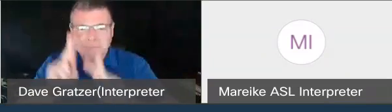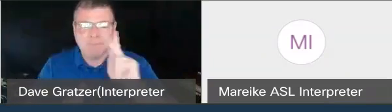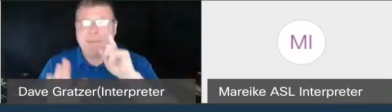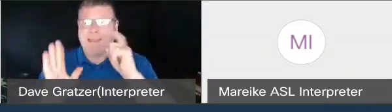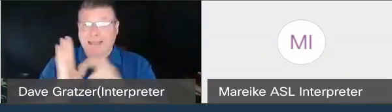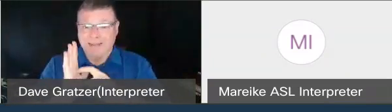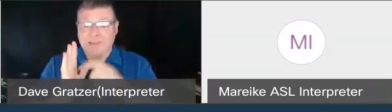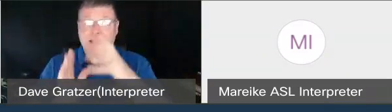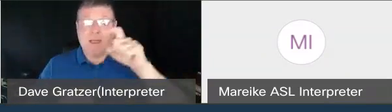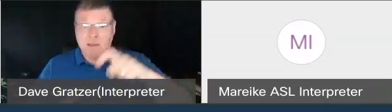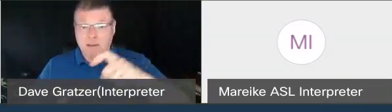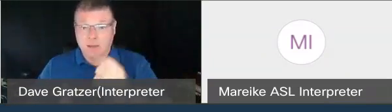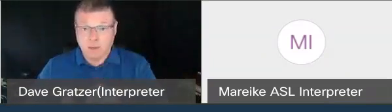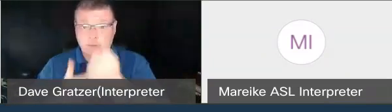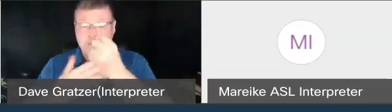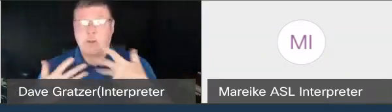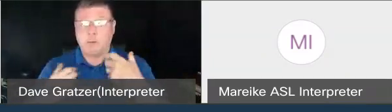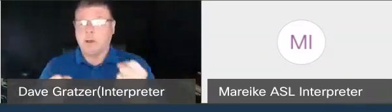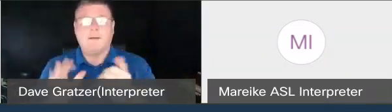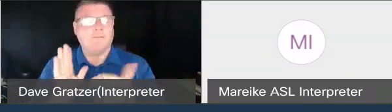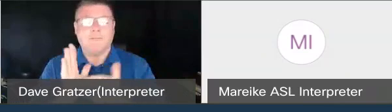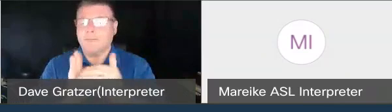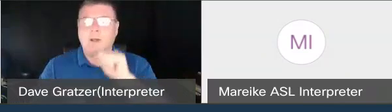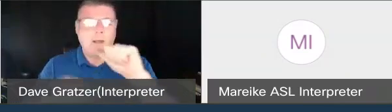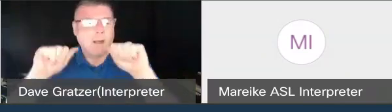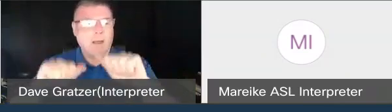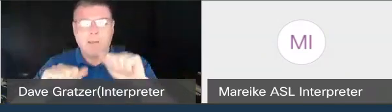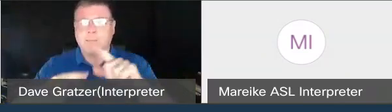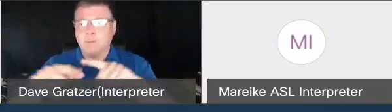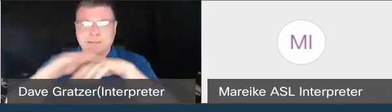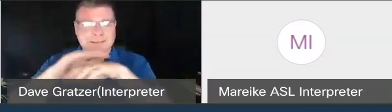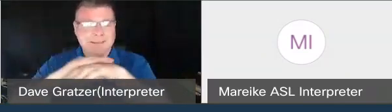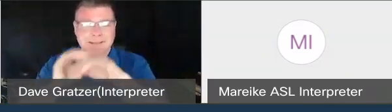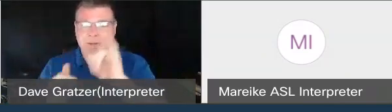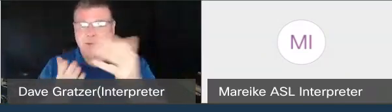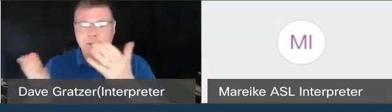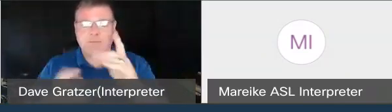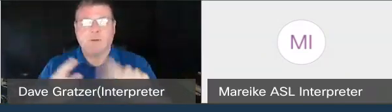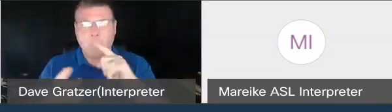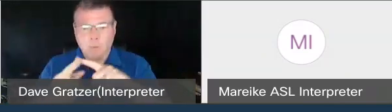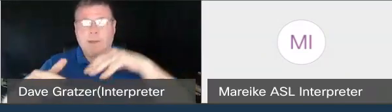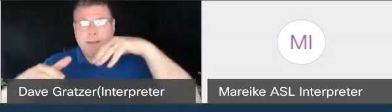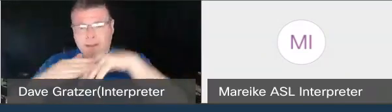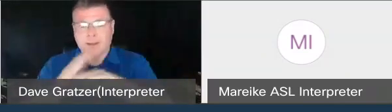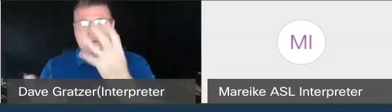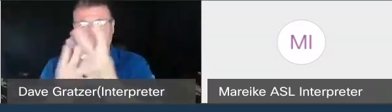in need of treatment and recovery supports are frequently unable to access those services when booked into or released from jail.